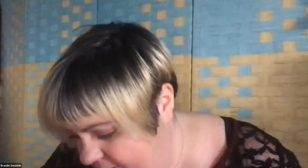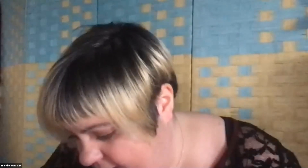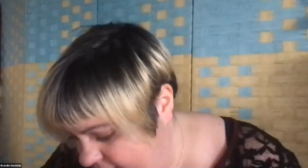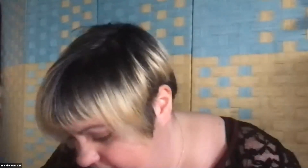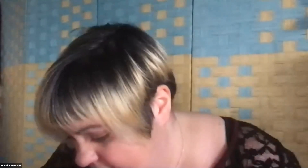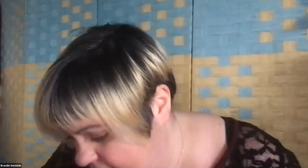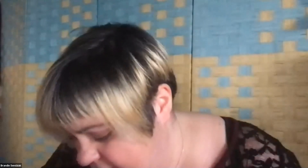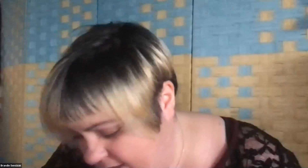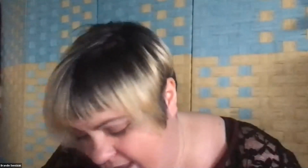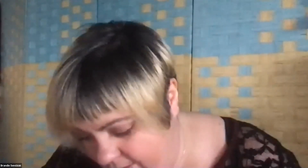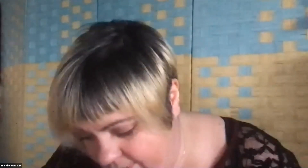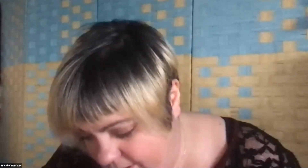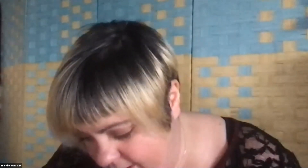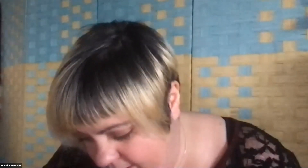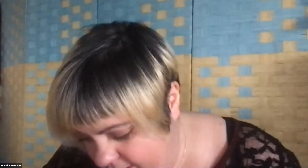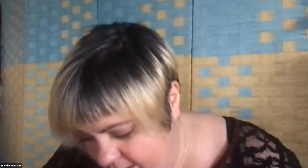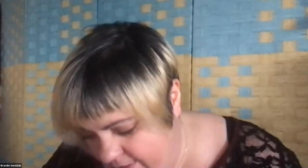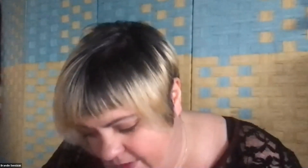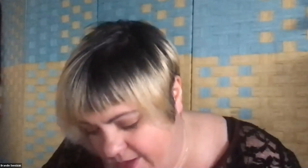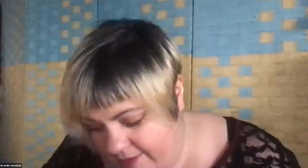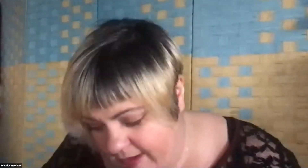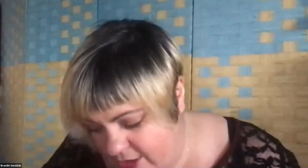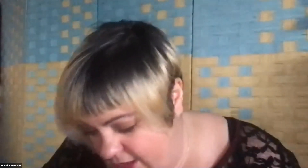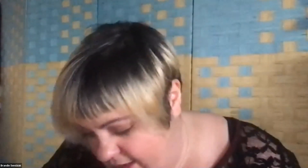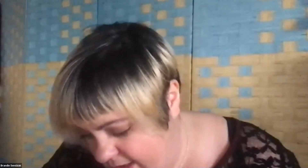create unlawful and unfair discrimination